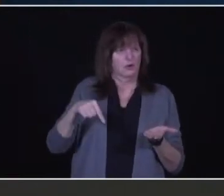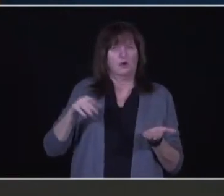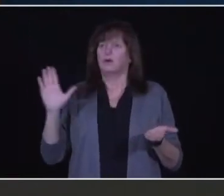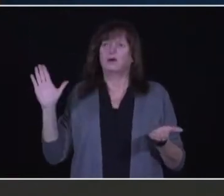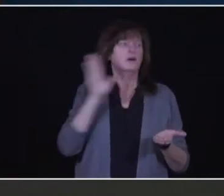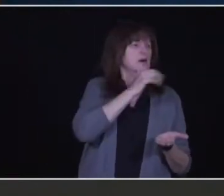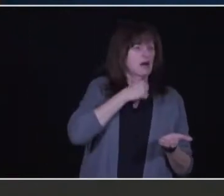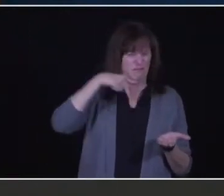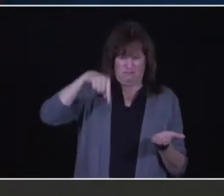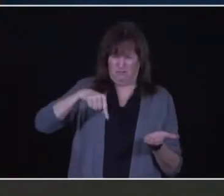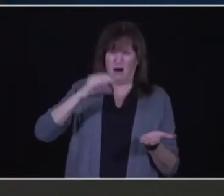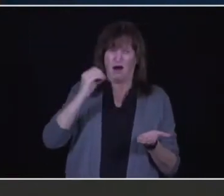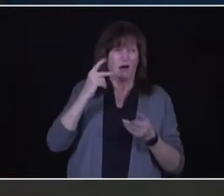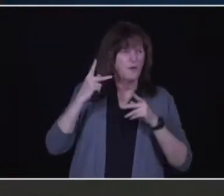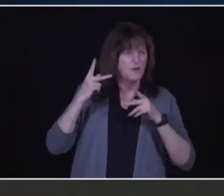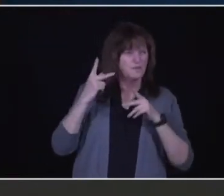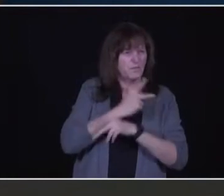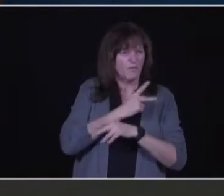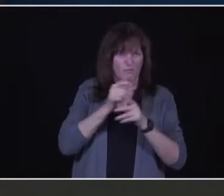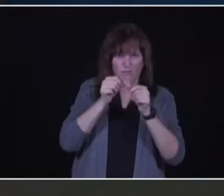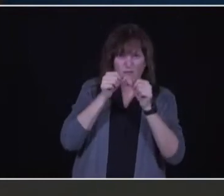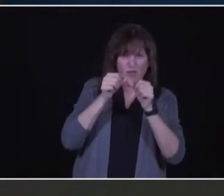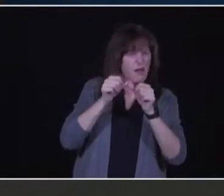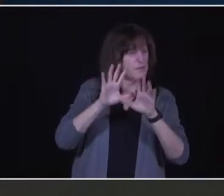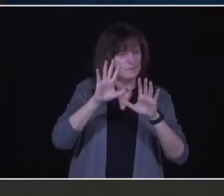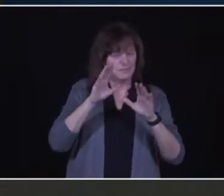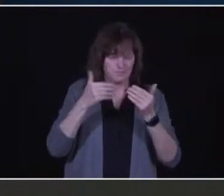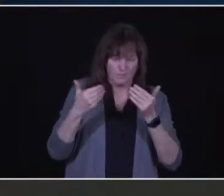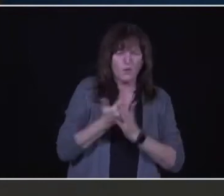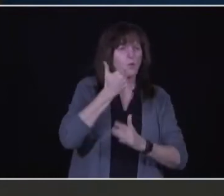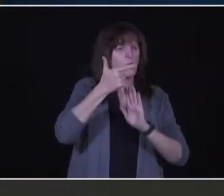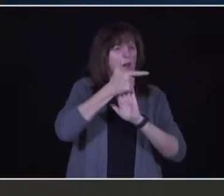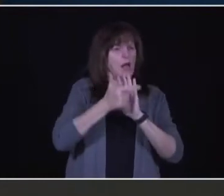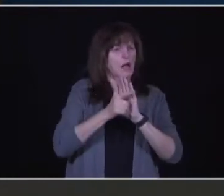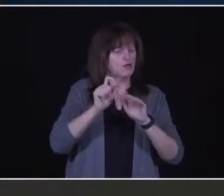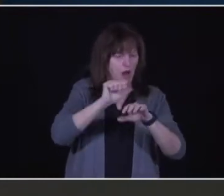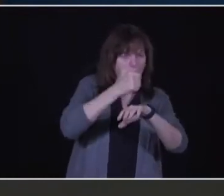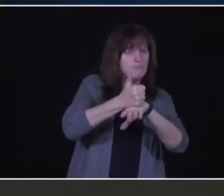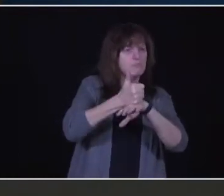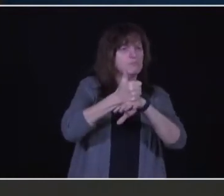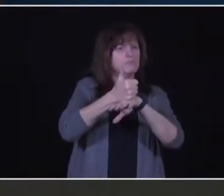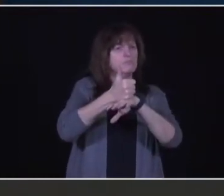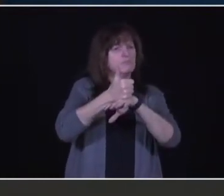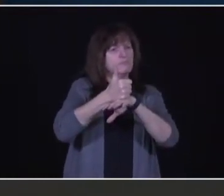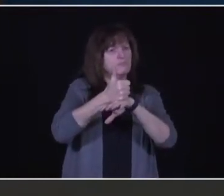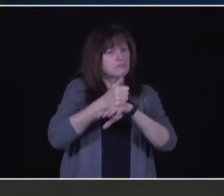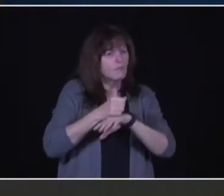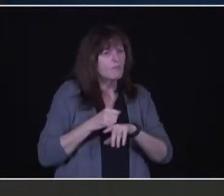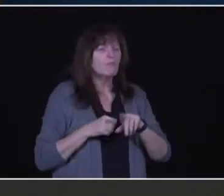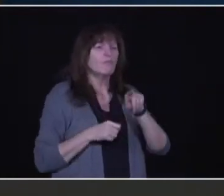to strengthen the ability of children's aid societies and law enforcement